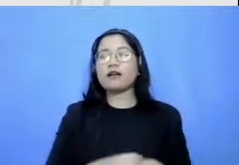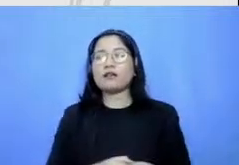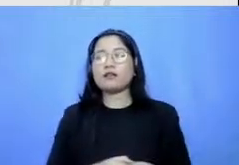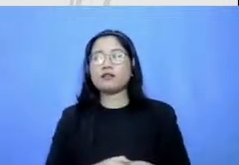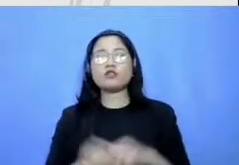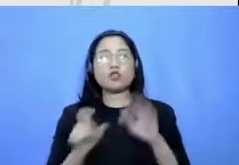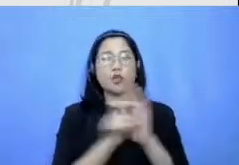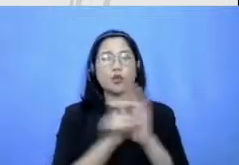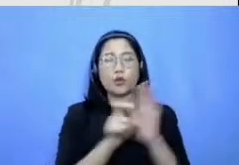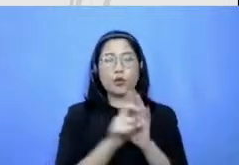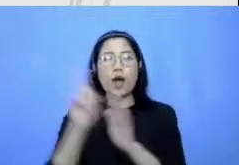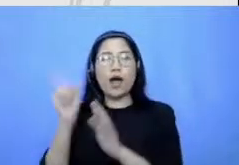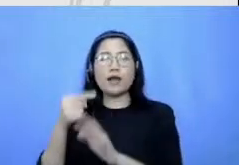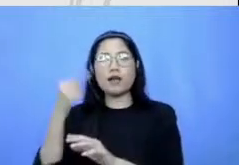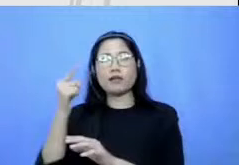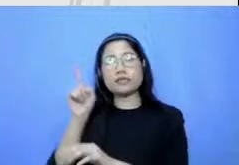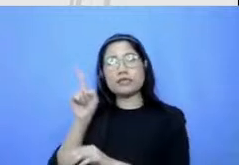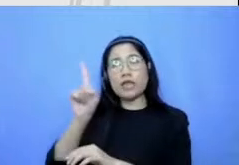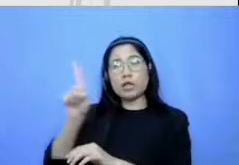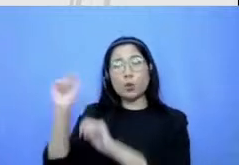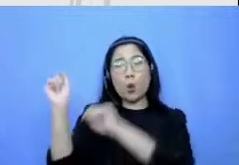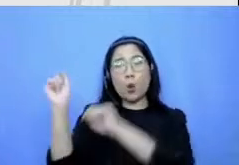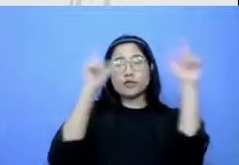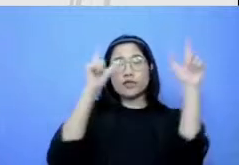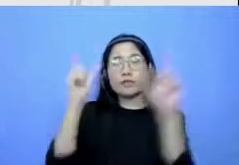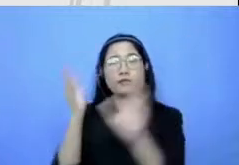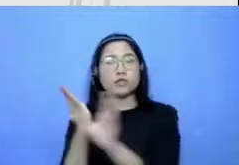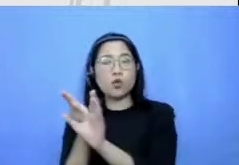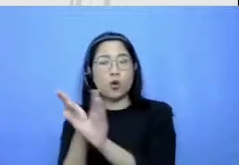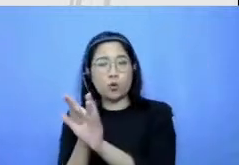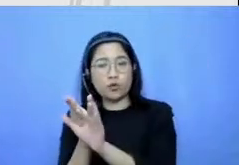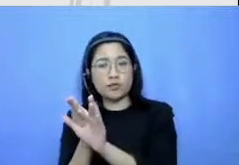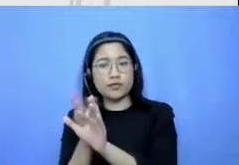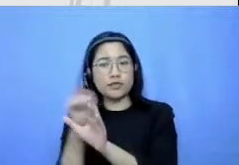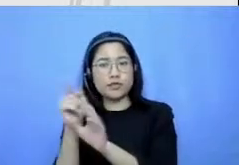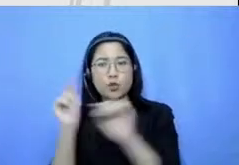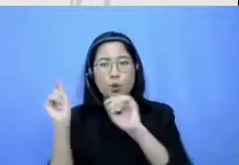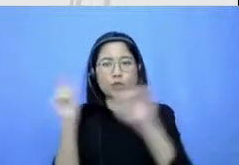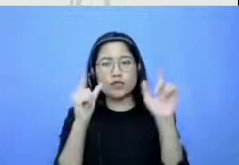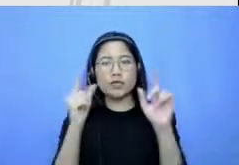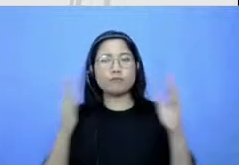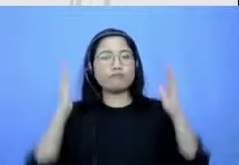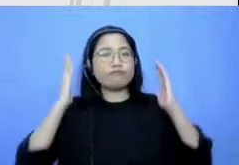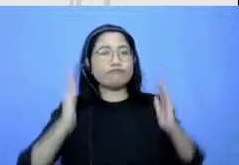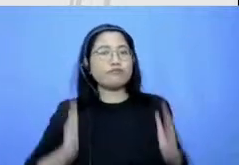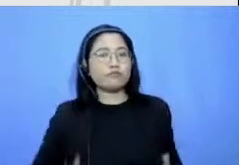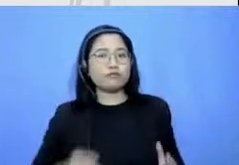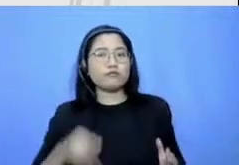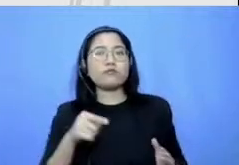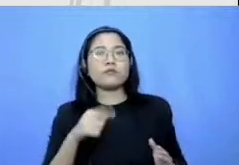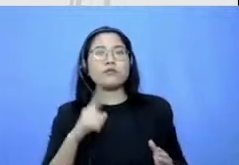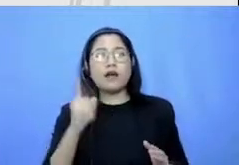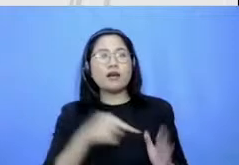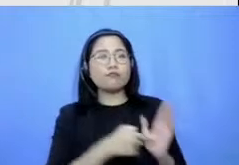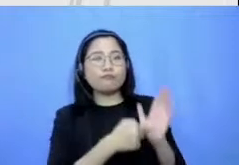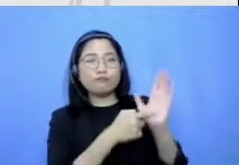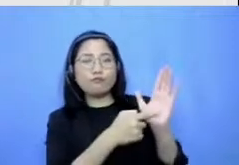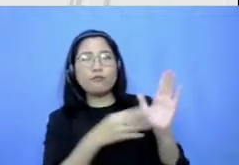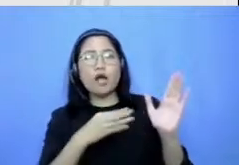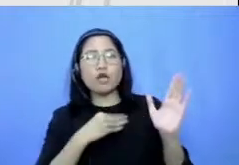a psychological concept of a concept of behavior is introduced as the ability it means that